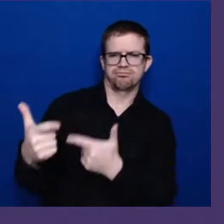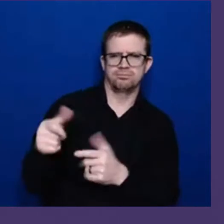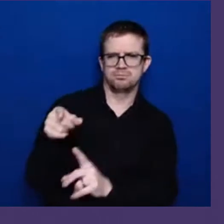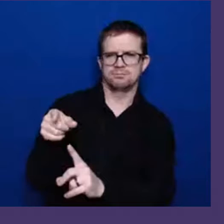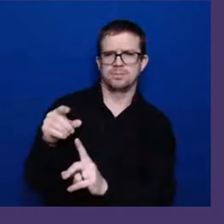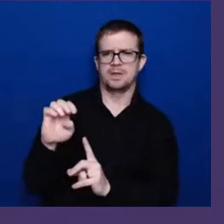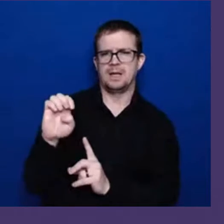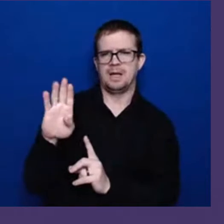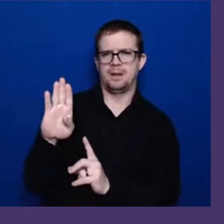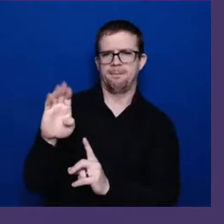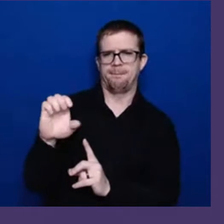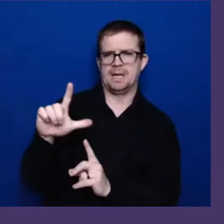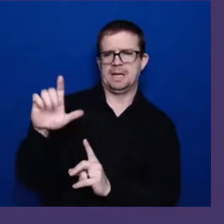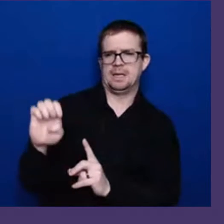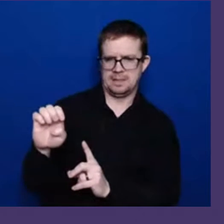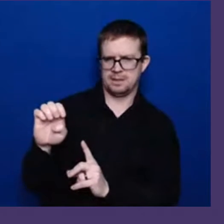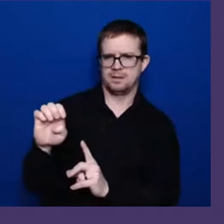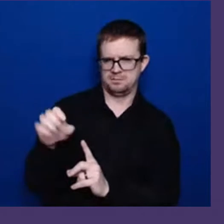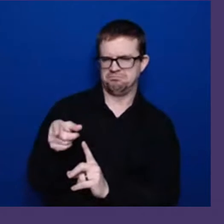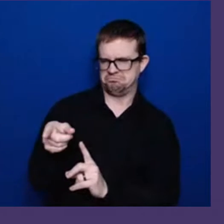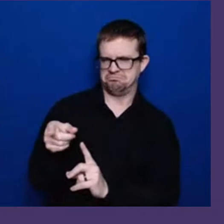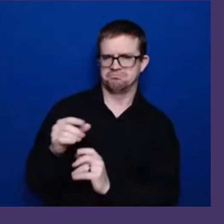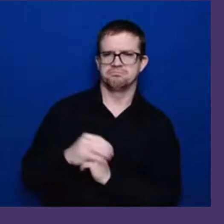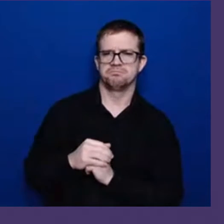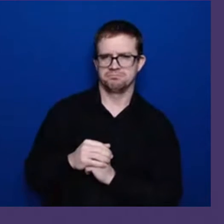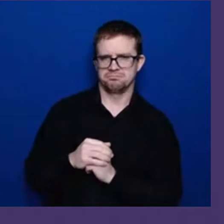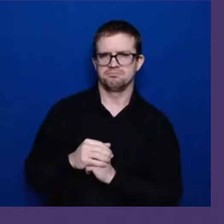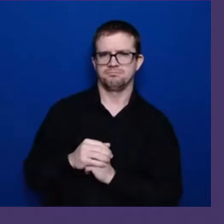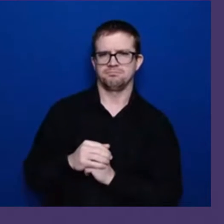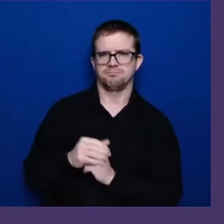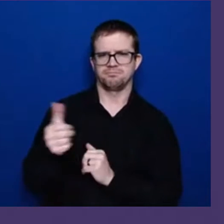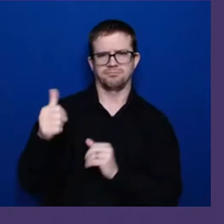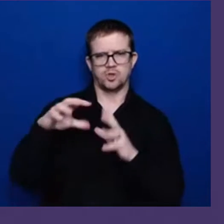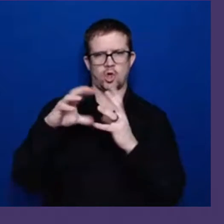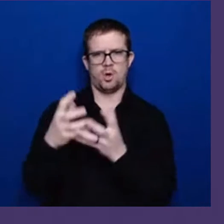the Global Accessibility Team at Microsoft as we continue to have